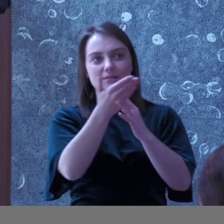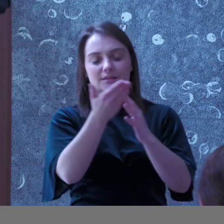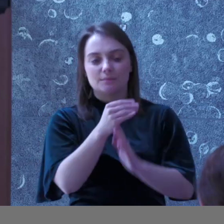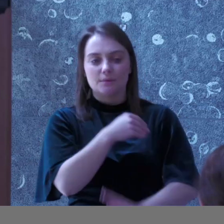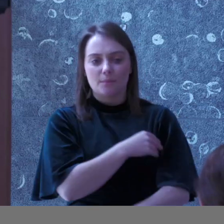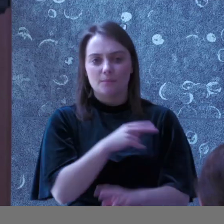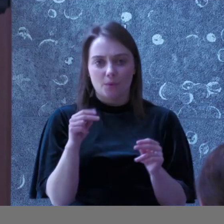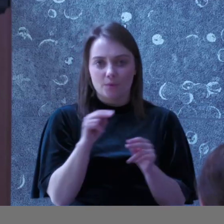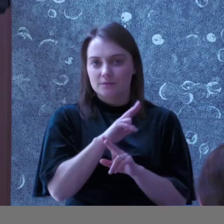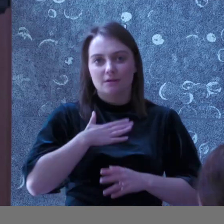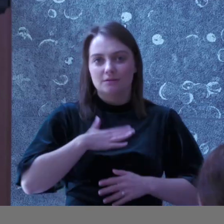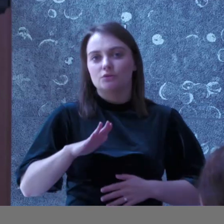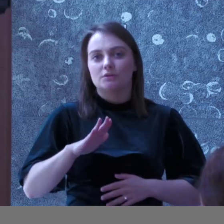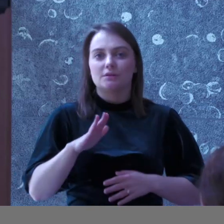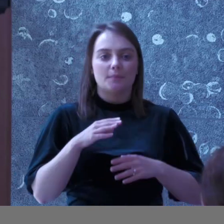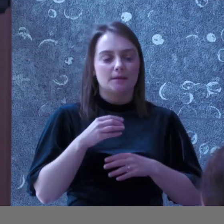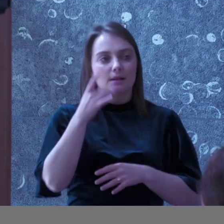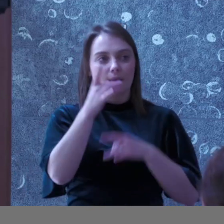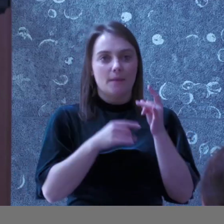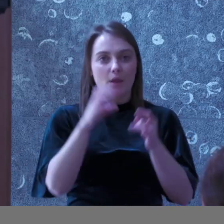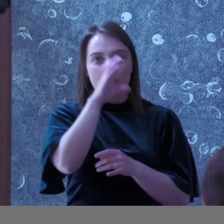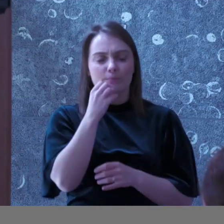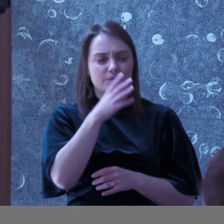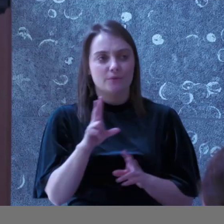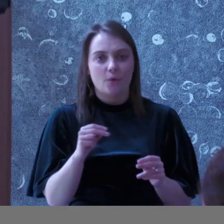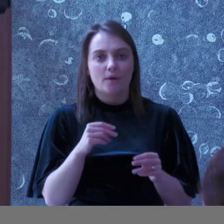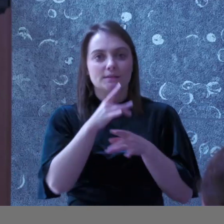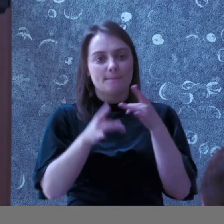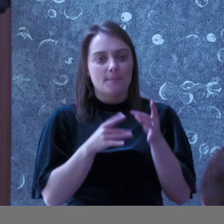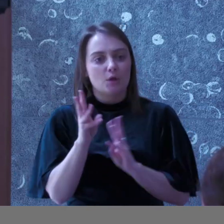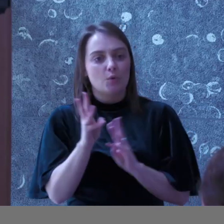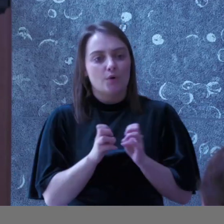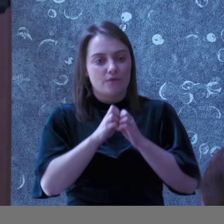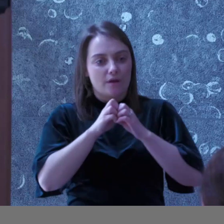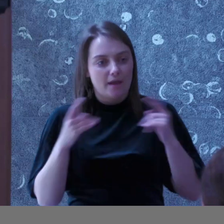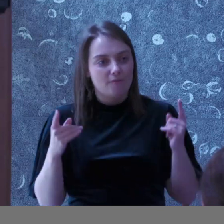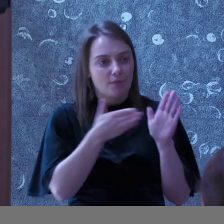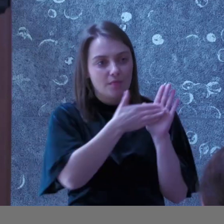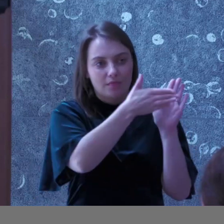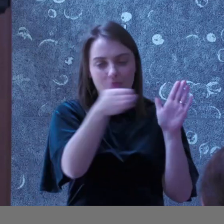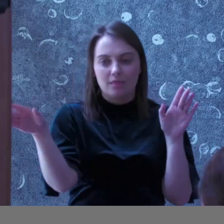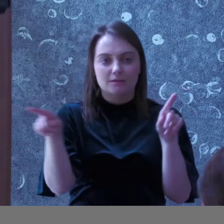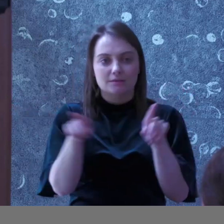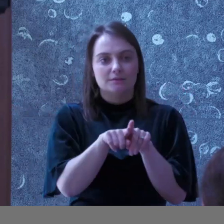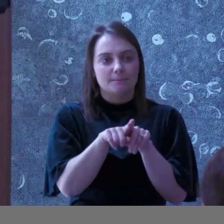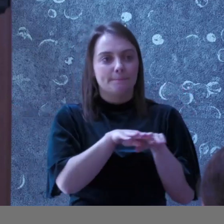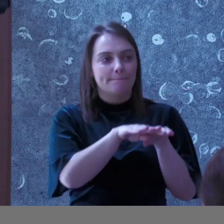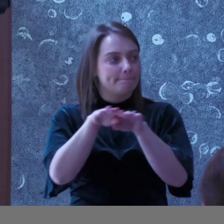it's actually making things work for everybody. So I think I have brought you up to lunch,